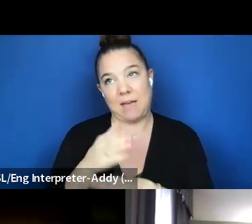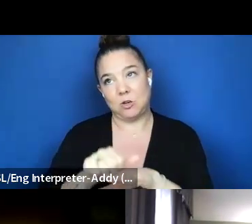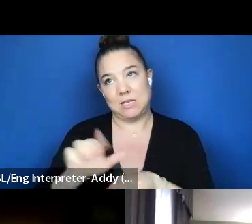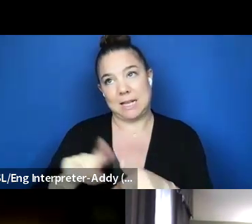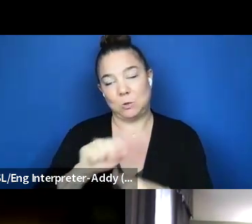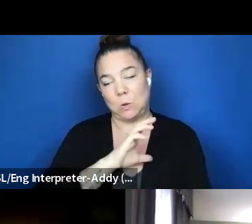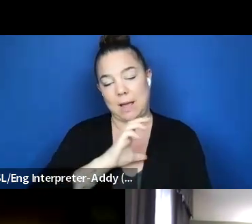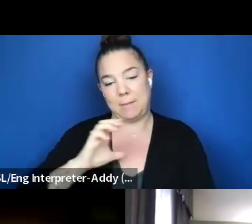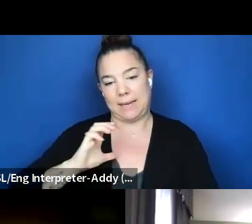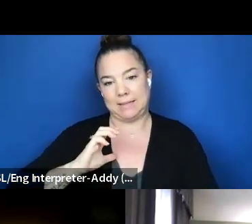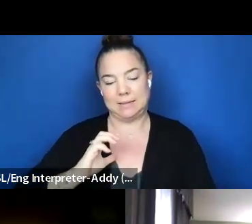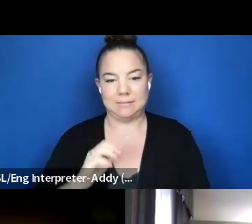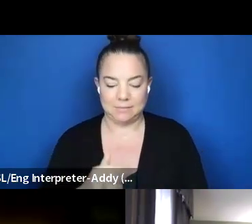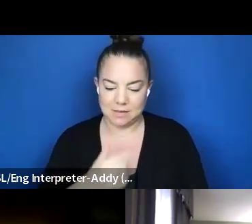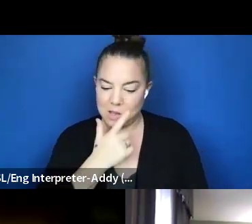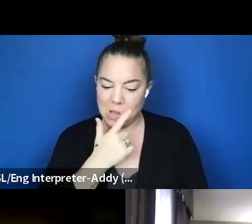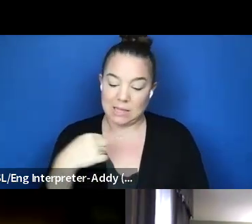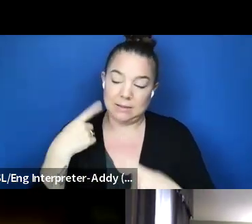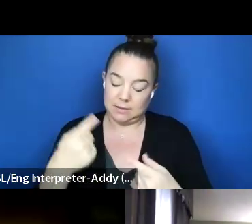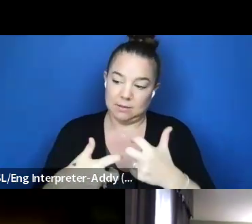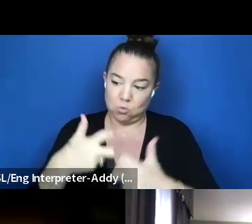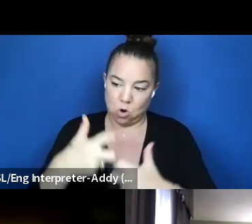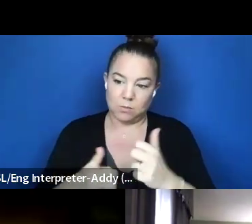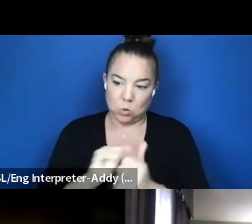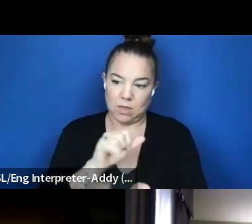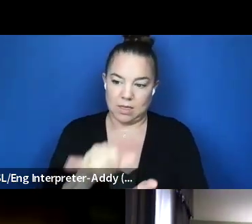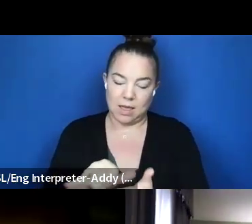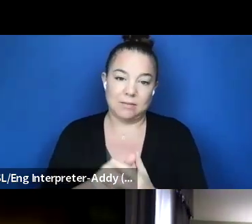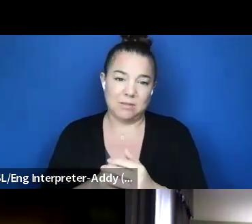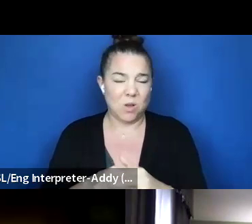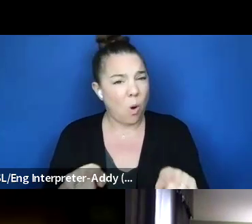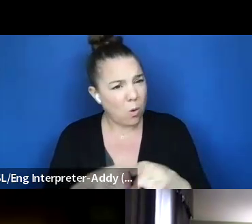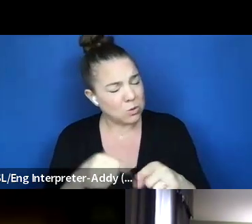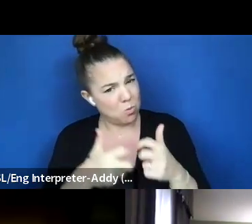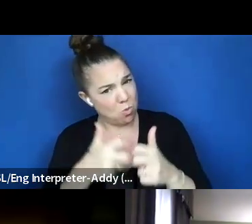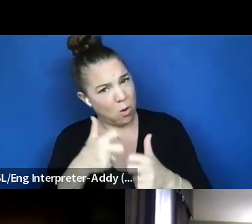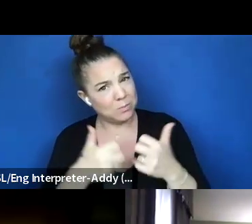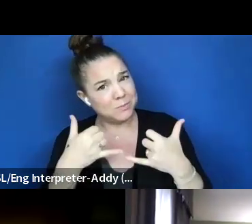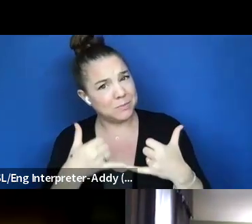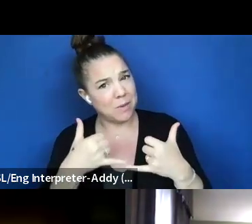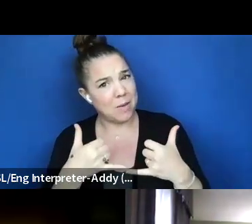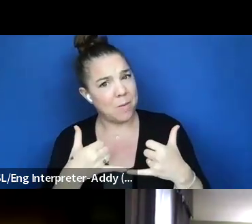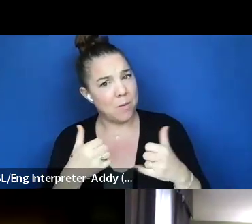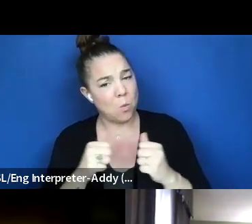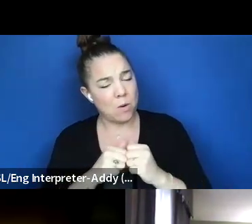Adeleigh Belyeu: which is where we've kind of had problems. Adeleigh Belyeu: And I'm even having problems right now. Adeleigh Belyeu: even